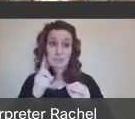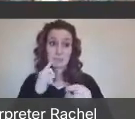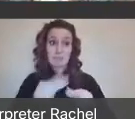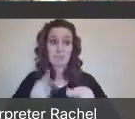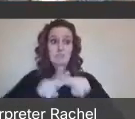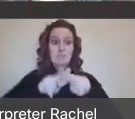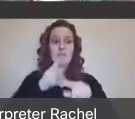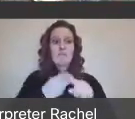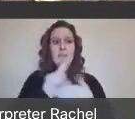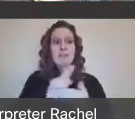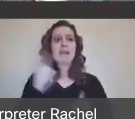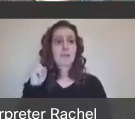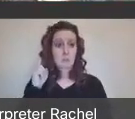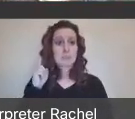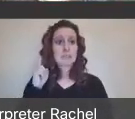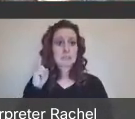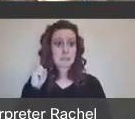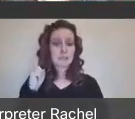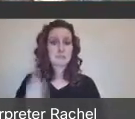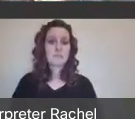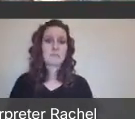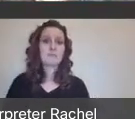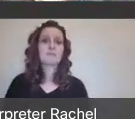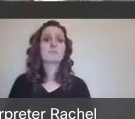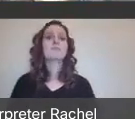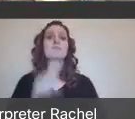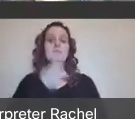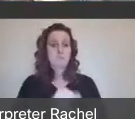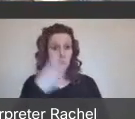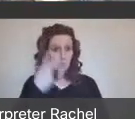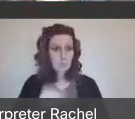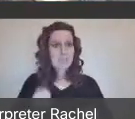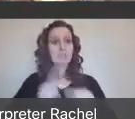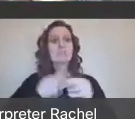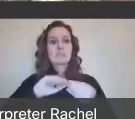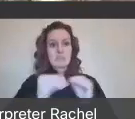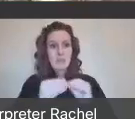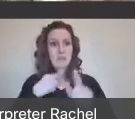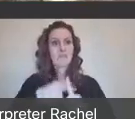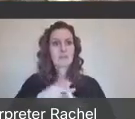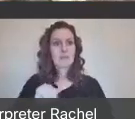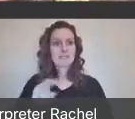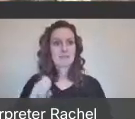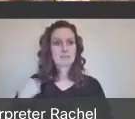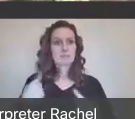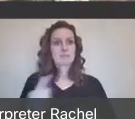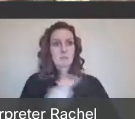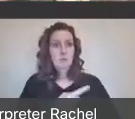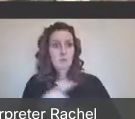reported last week and we actually saw an increase in cases this past week compared to the week prior.